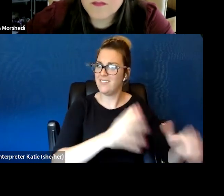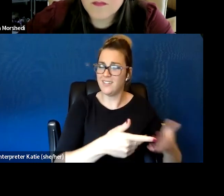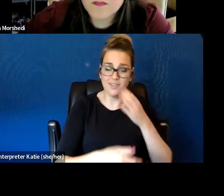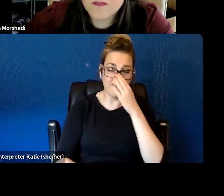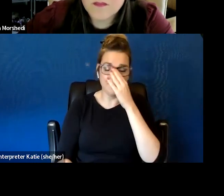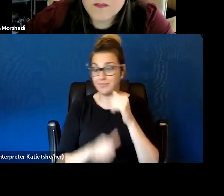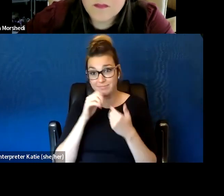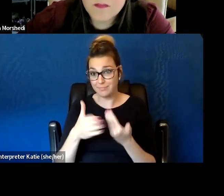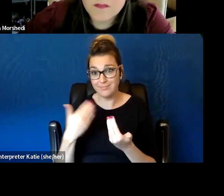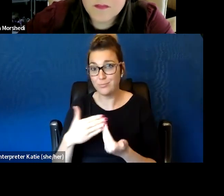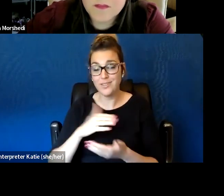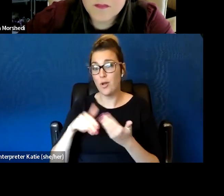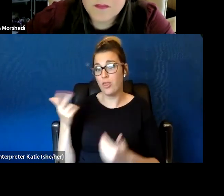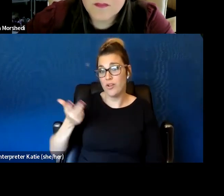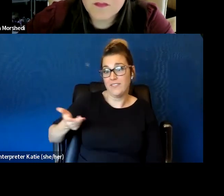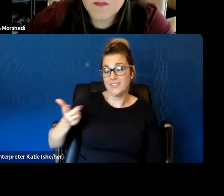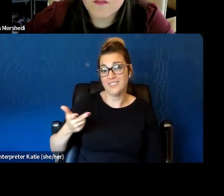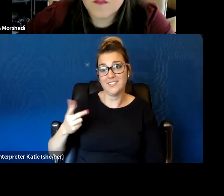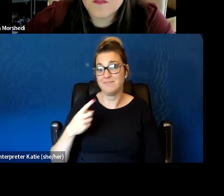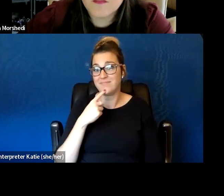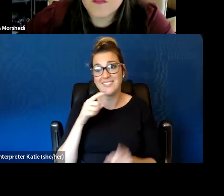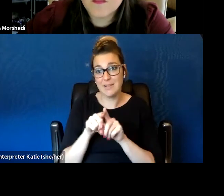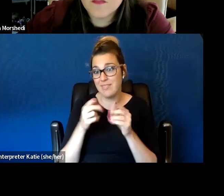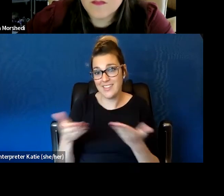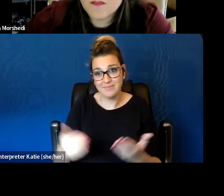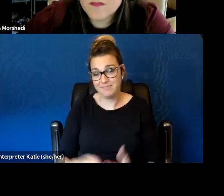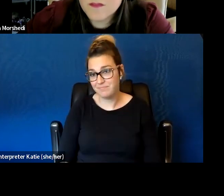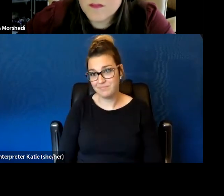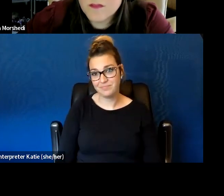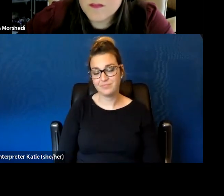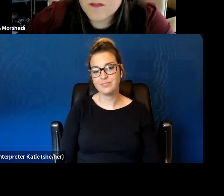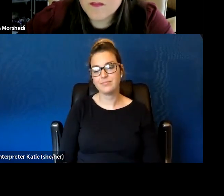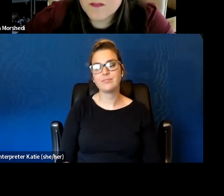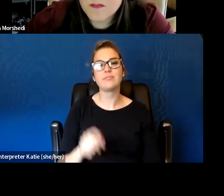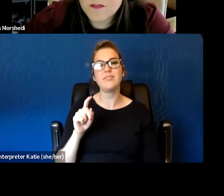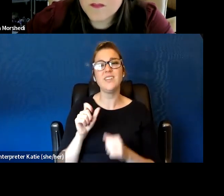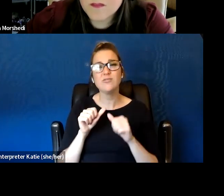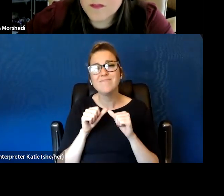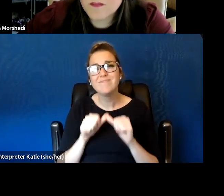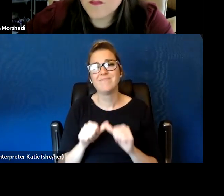it's really trying to keep coming to the table and keep that conversation going